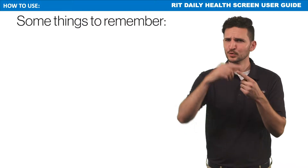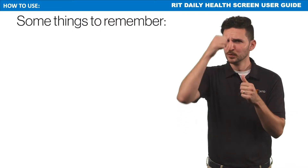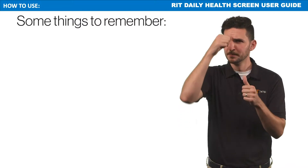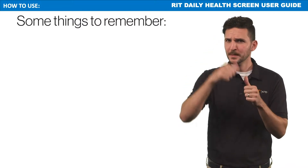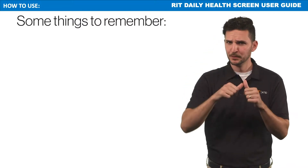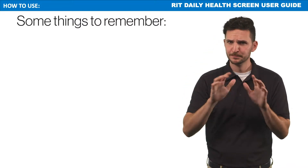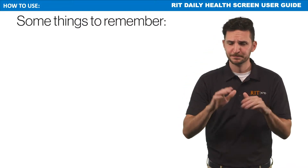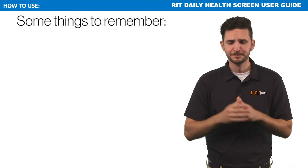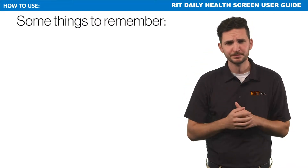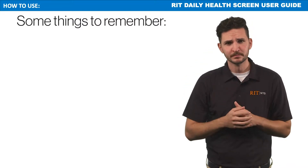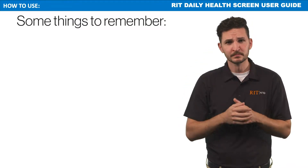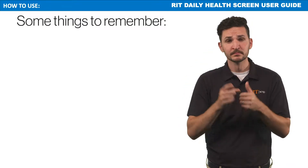Some things to remember: